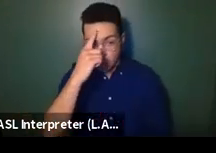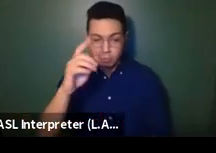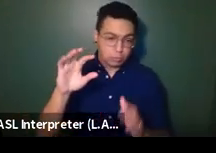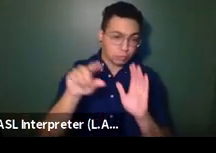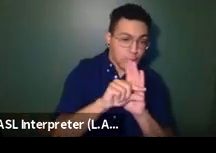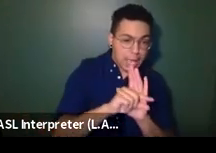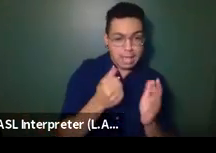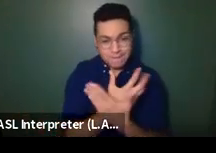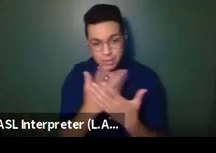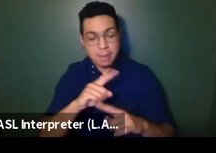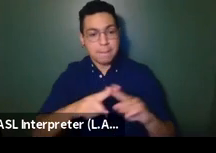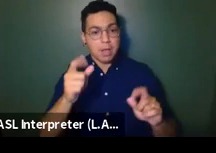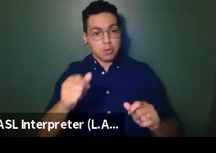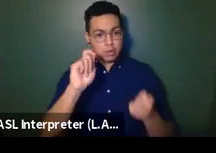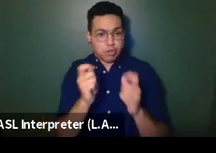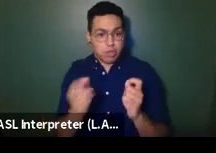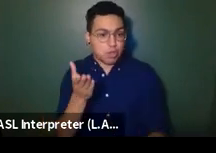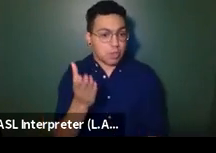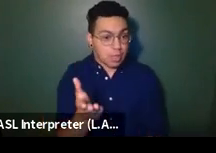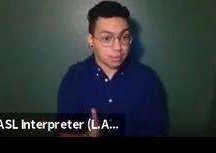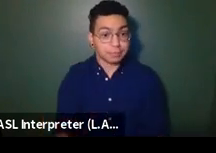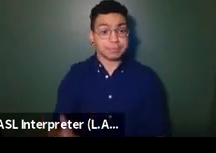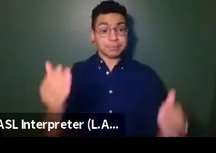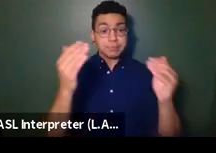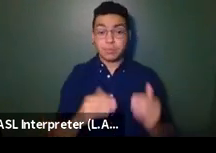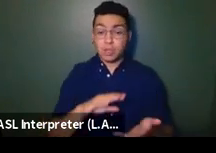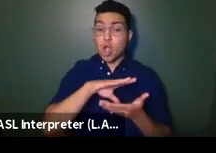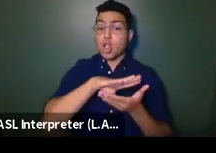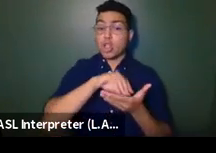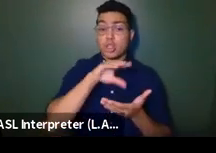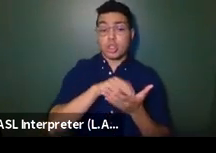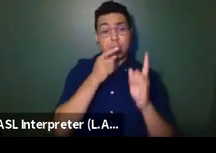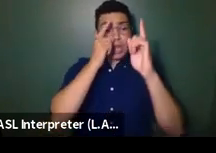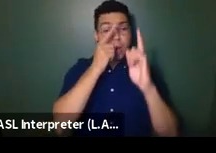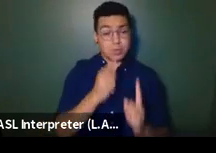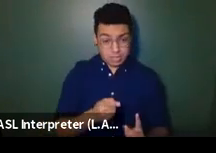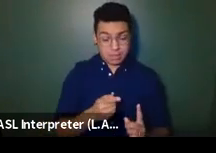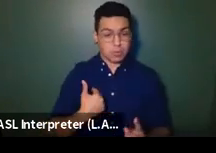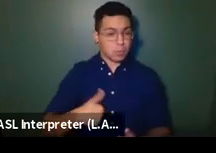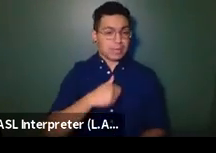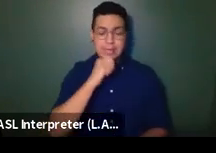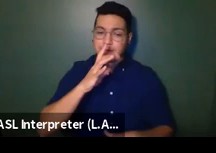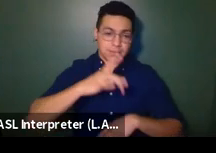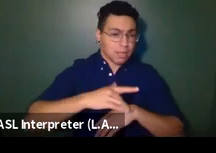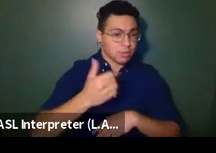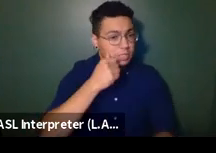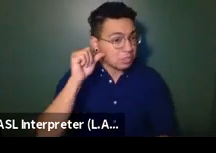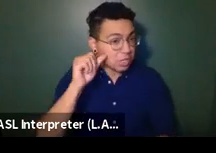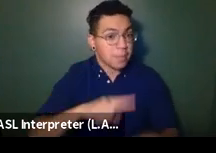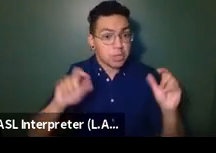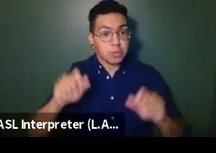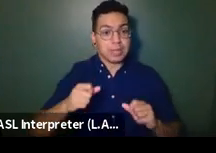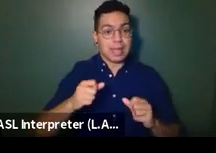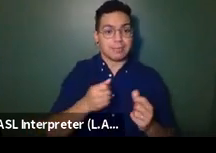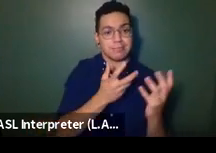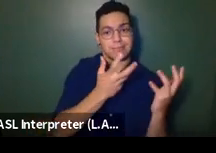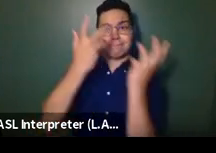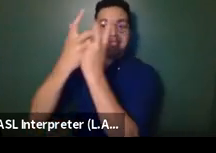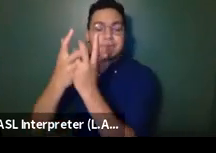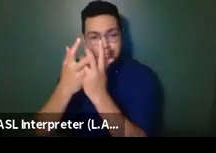ESD 189 - Amy Colburn: And then learning objectives, we didn't talk about a whole lot yesterday, I mentioned that you can align assignments to standards. So if you're used to standards based grading.